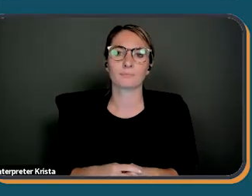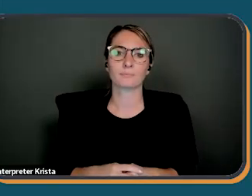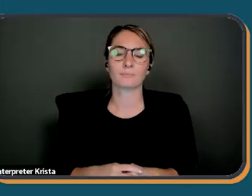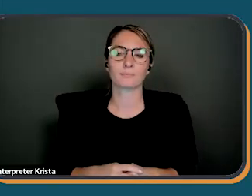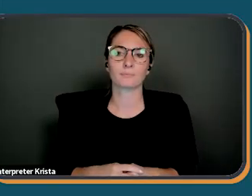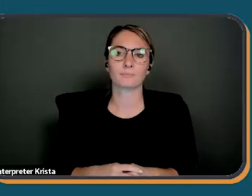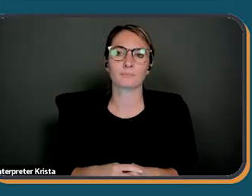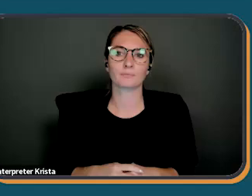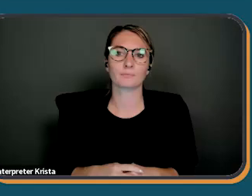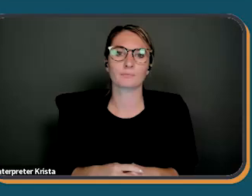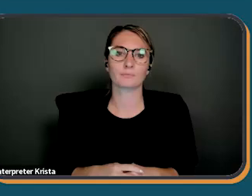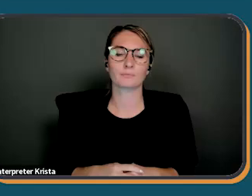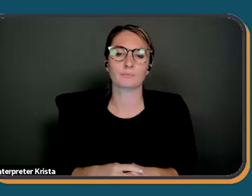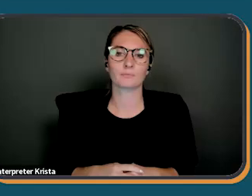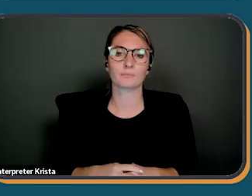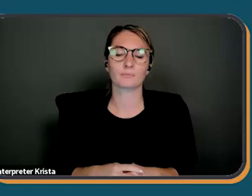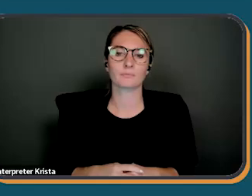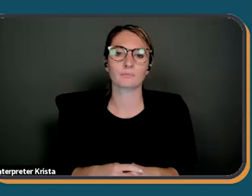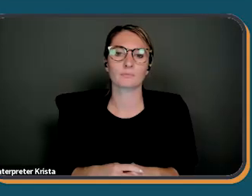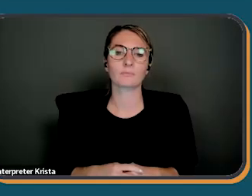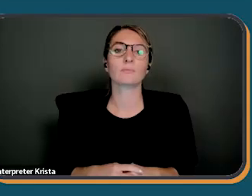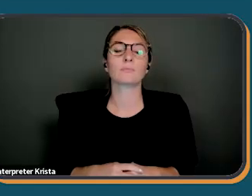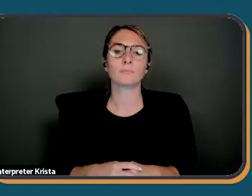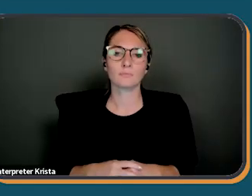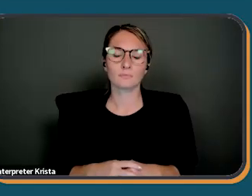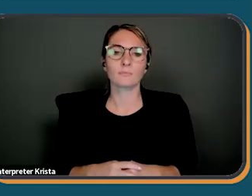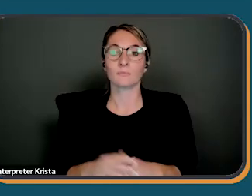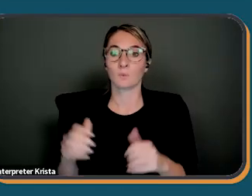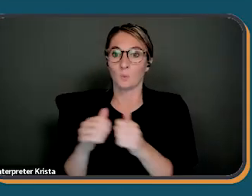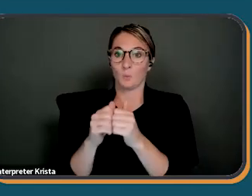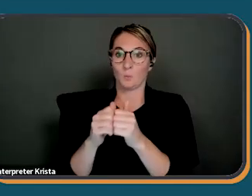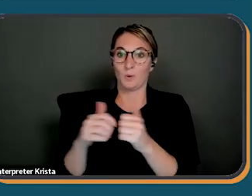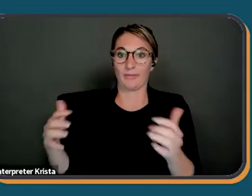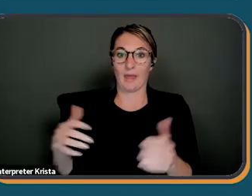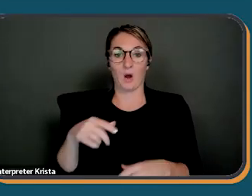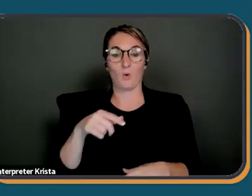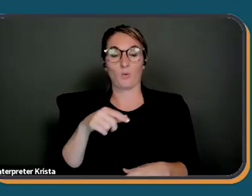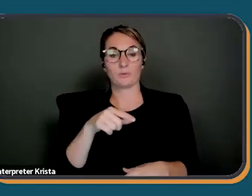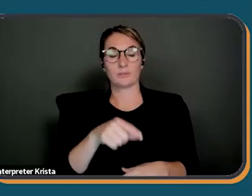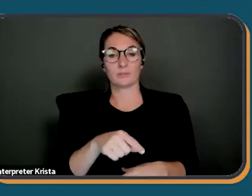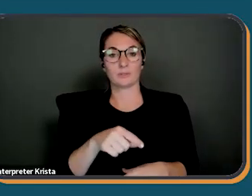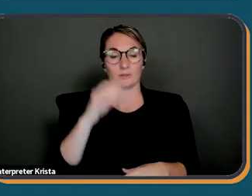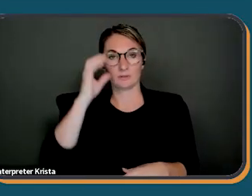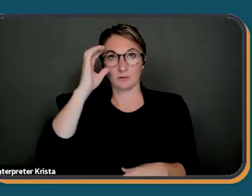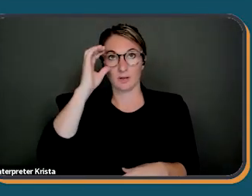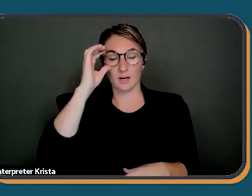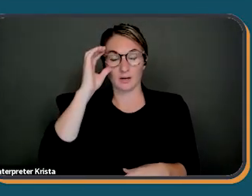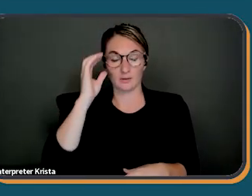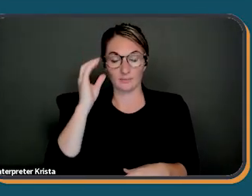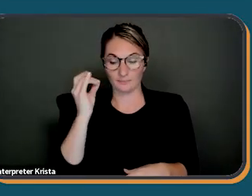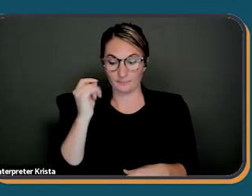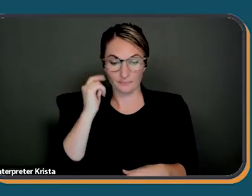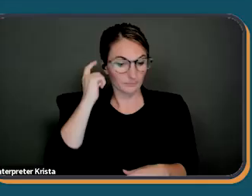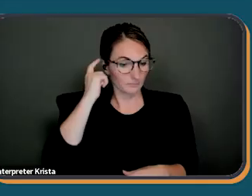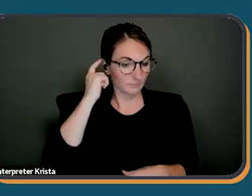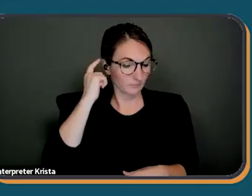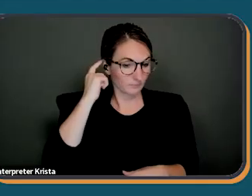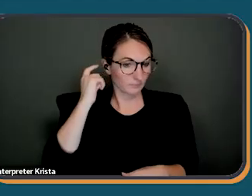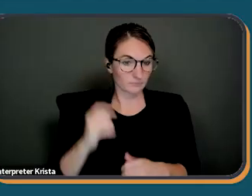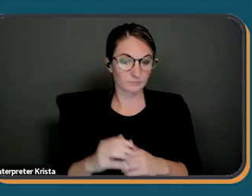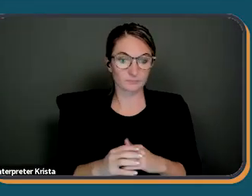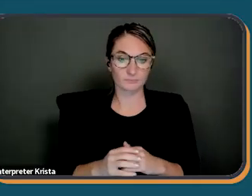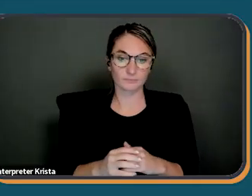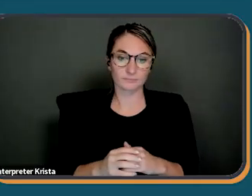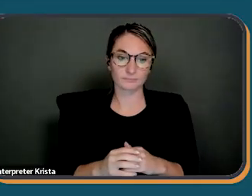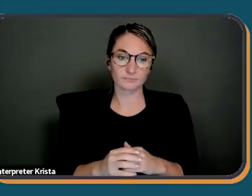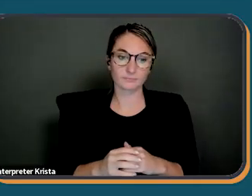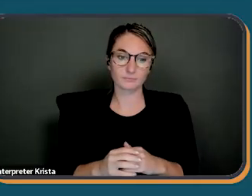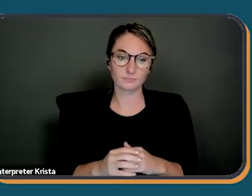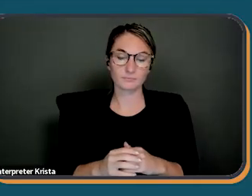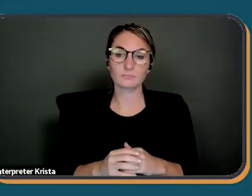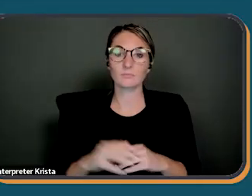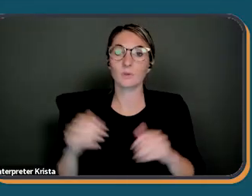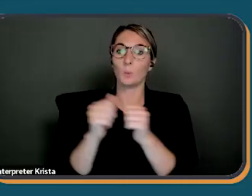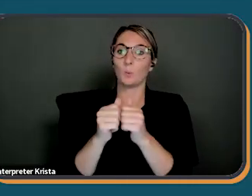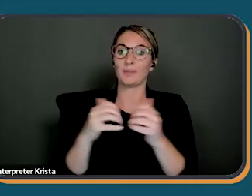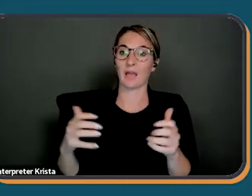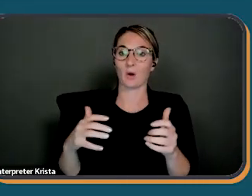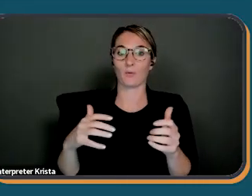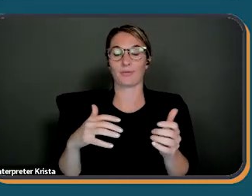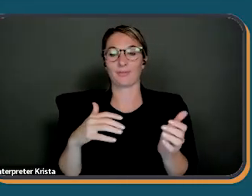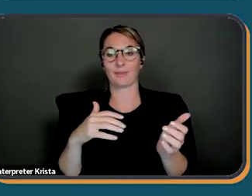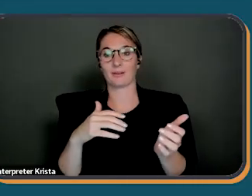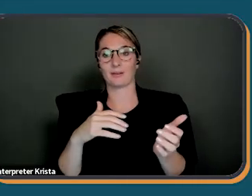orders of recommendation